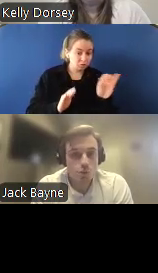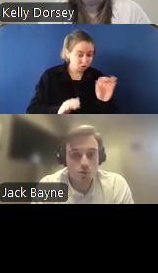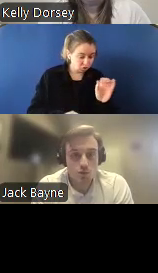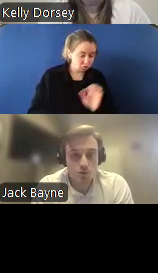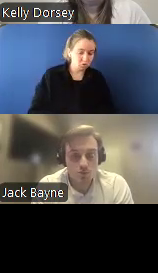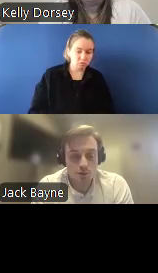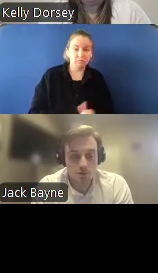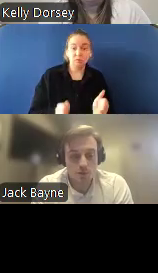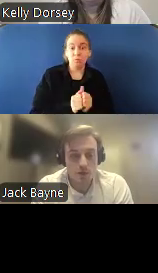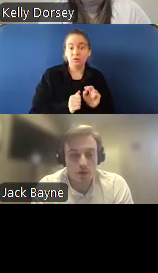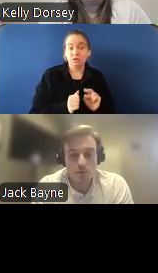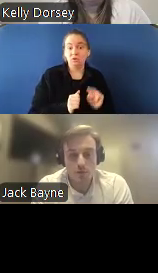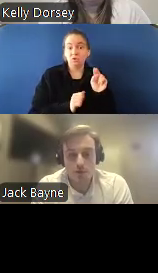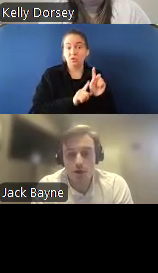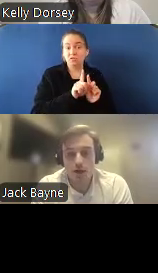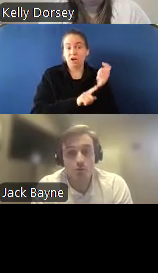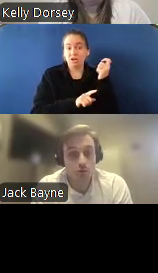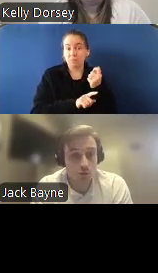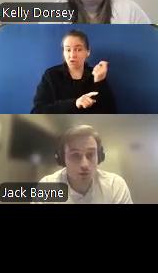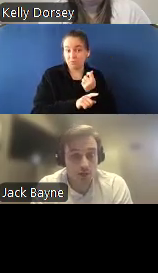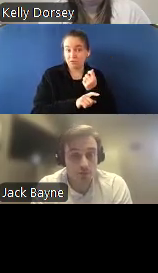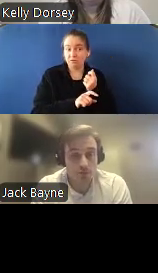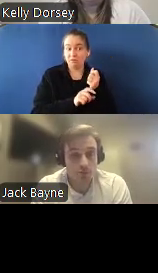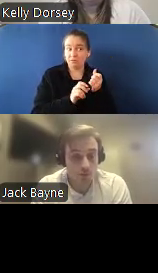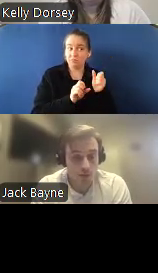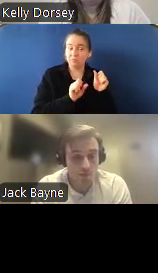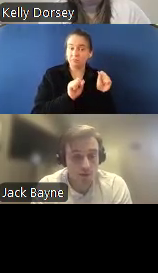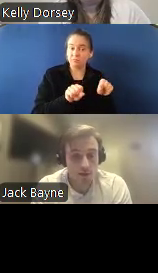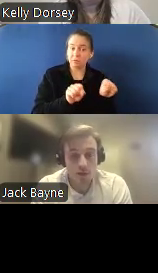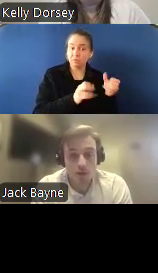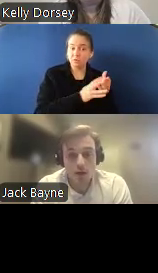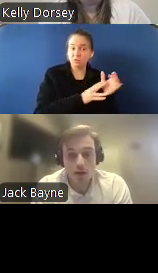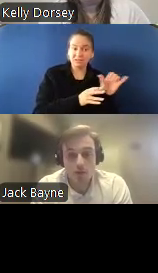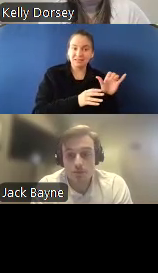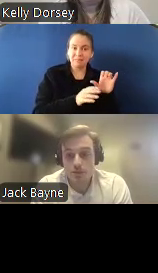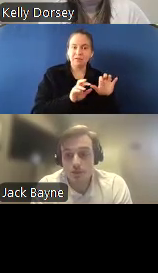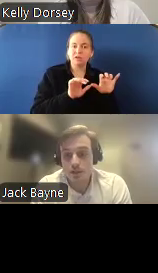the NorthStar subscription that was made possible through the same computer lab grant, you can see